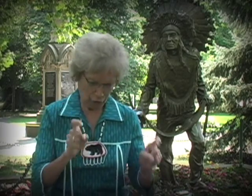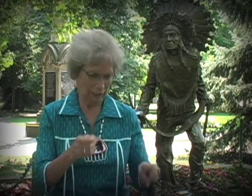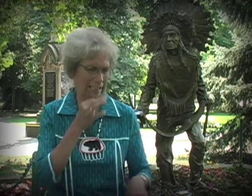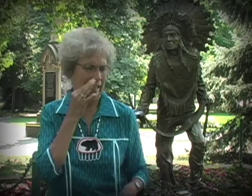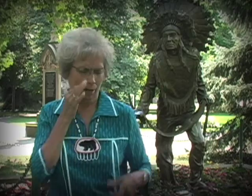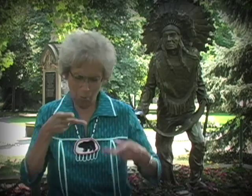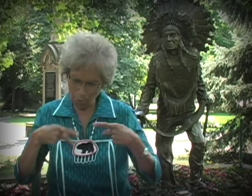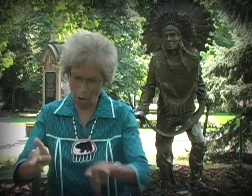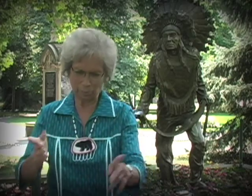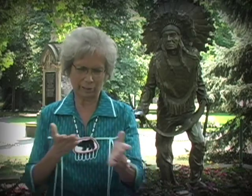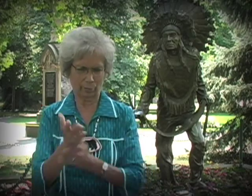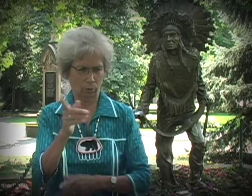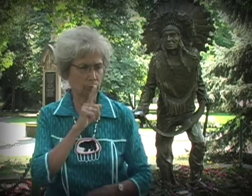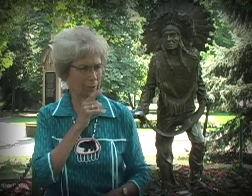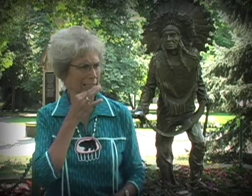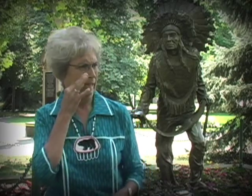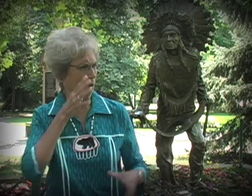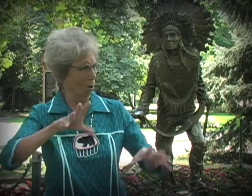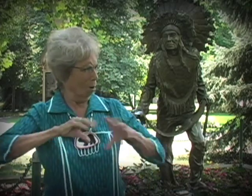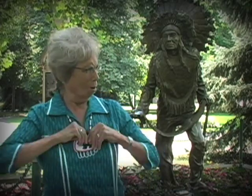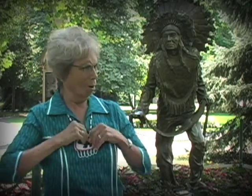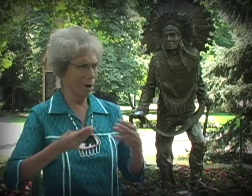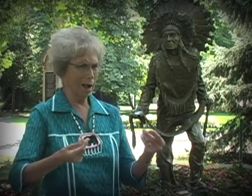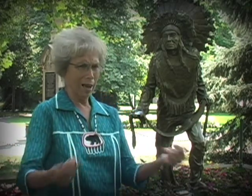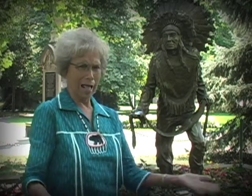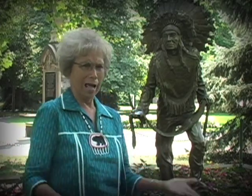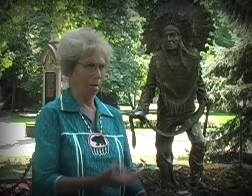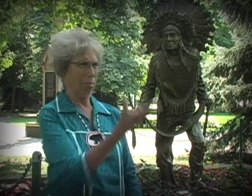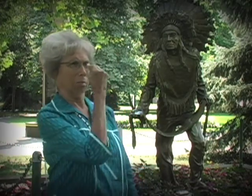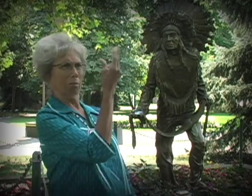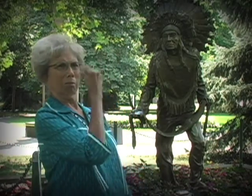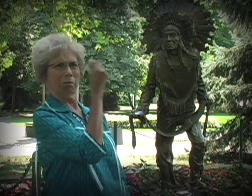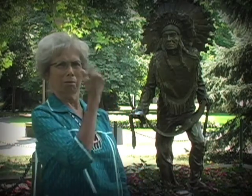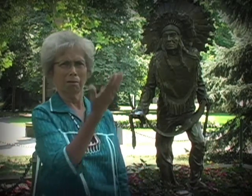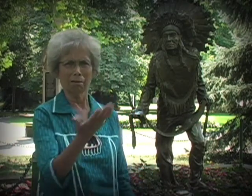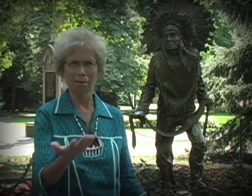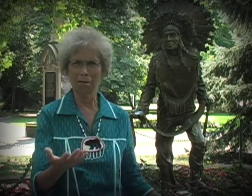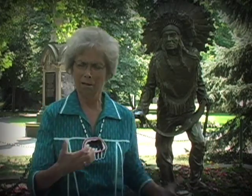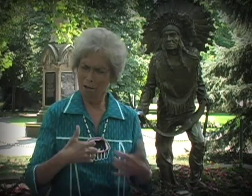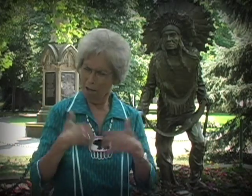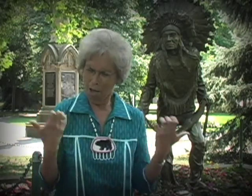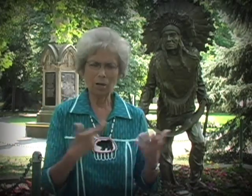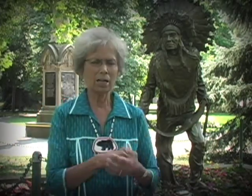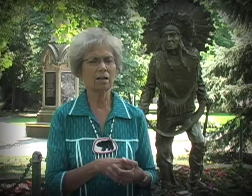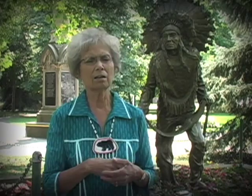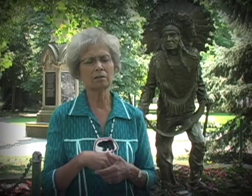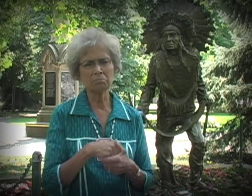He believed that they should be allowed to across the border. Because this land is Indian’s land. But they kept on denying us and he was angry.